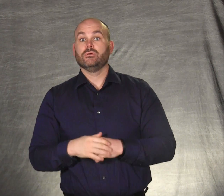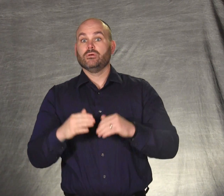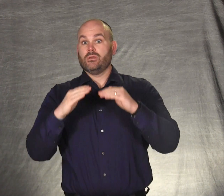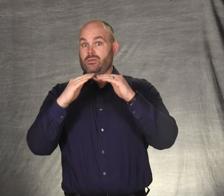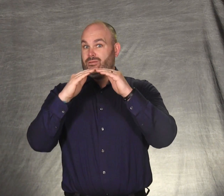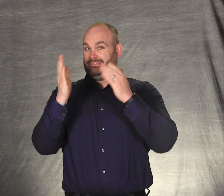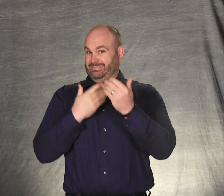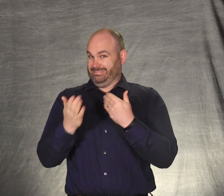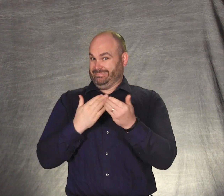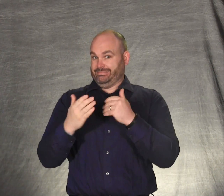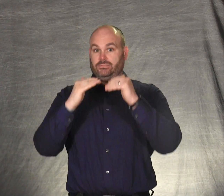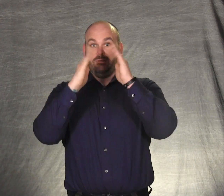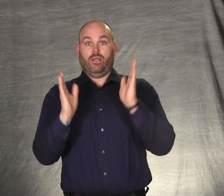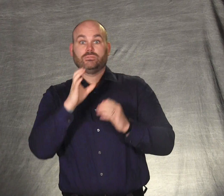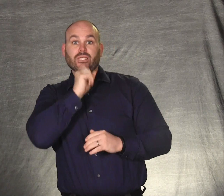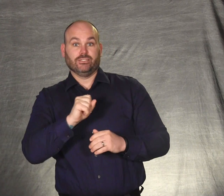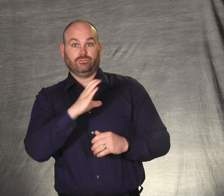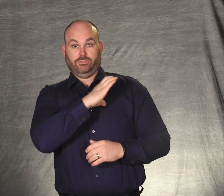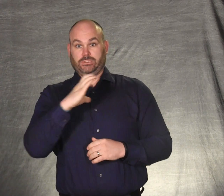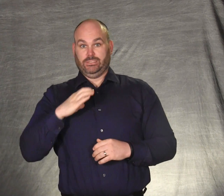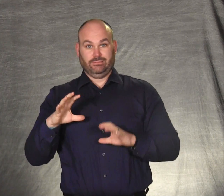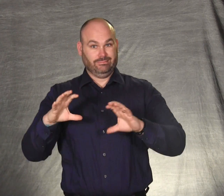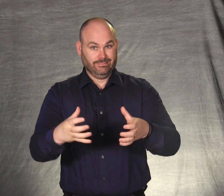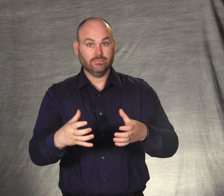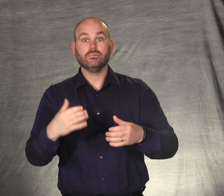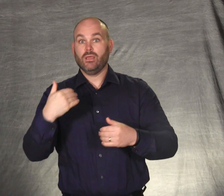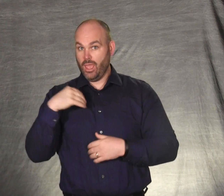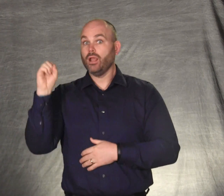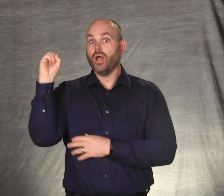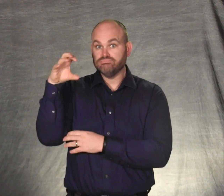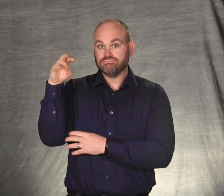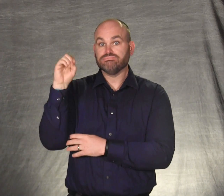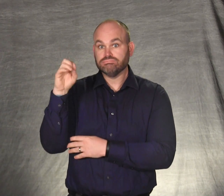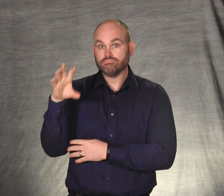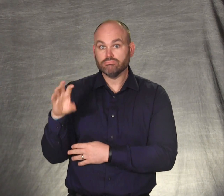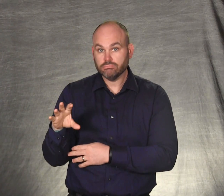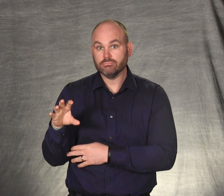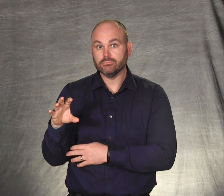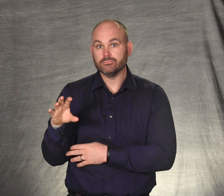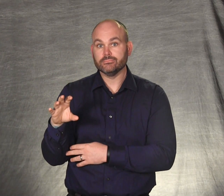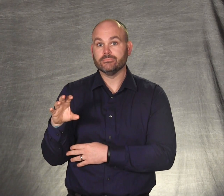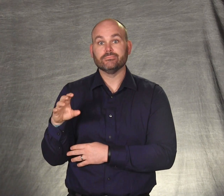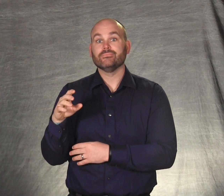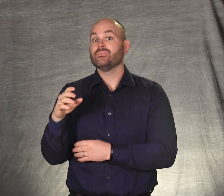Although the House Aging Committee had a hearing about the bill,